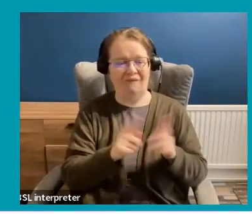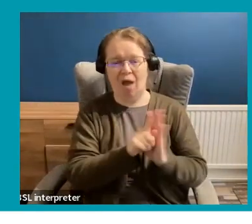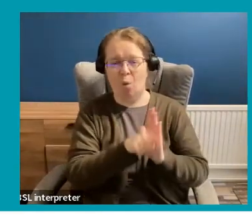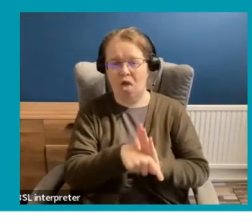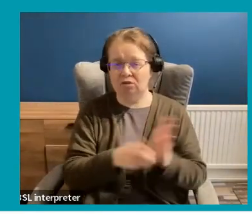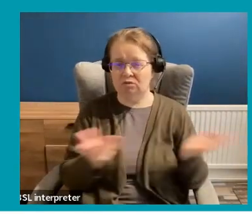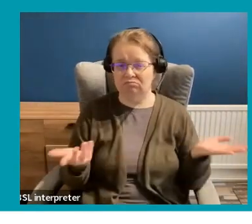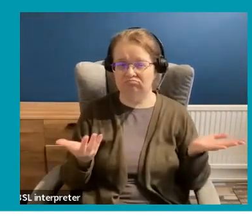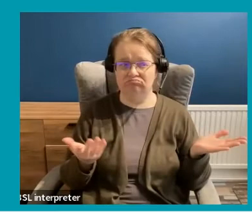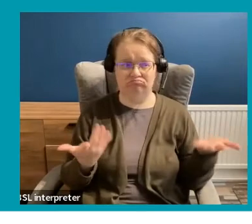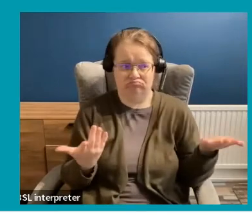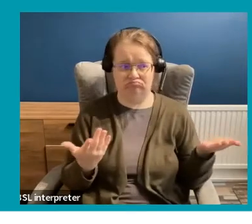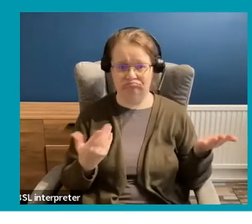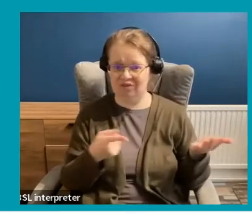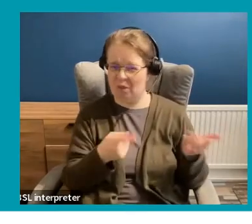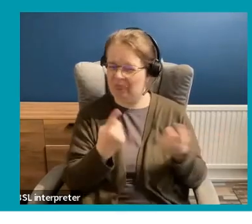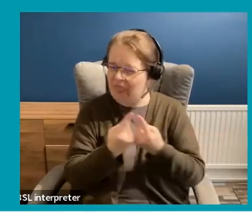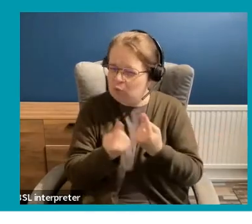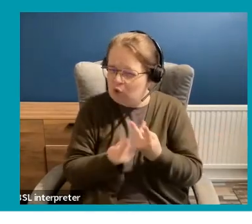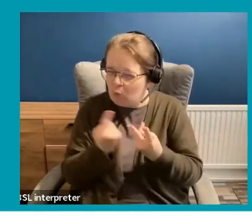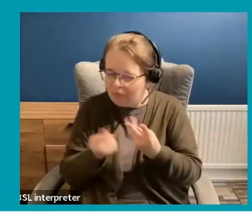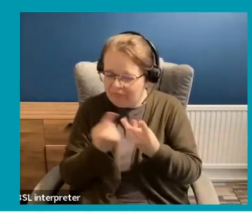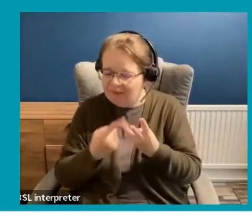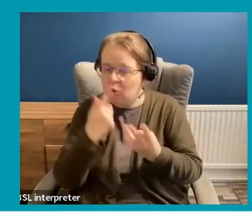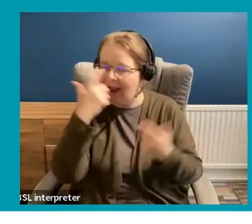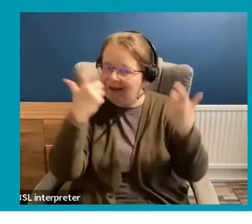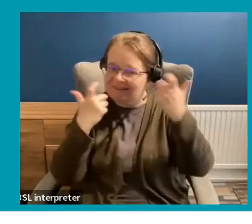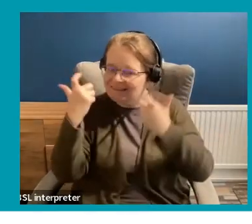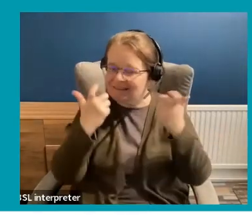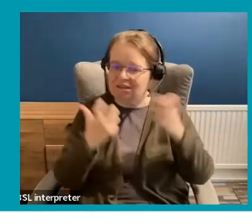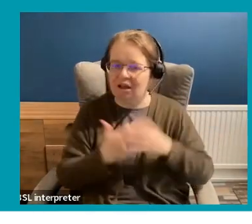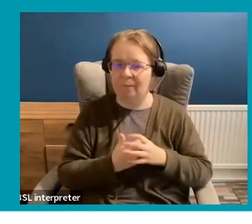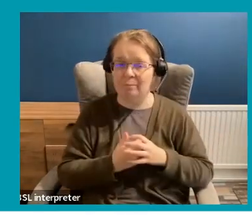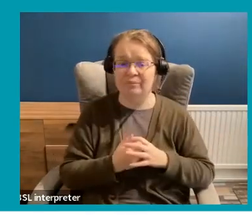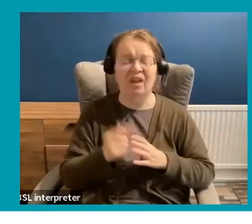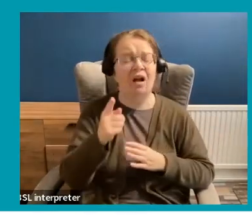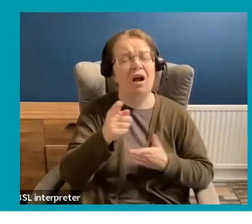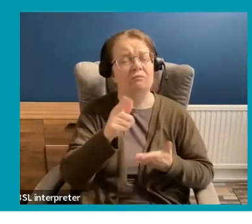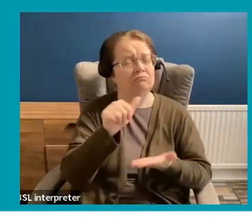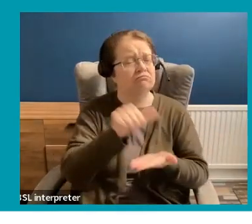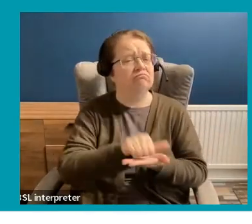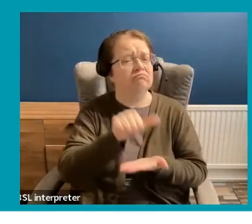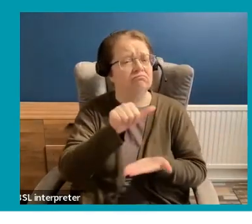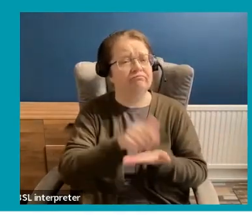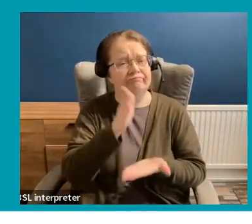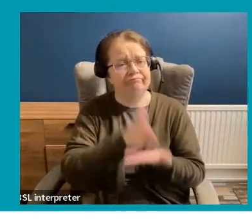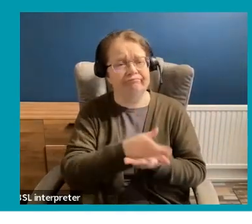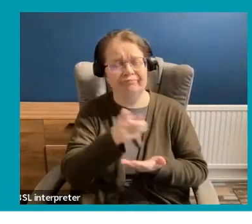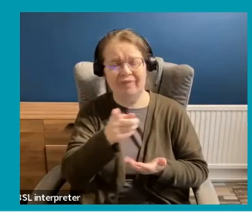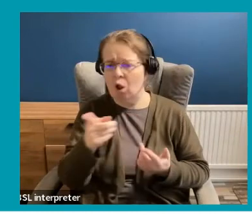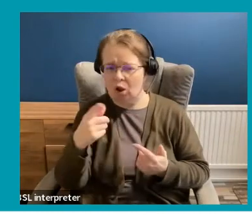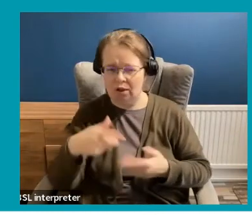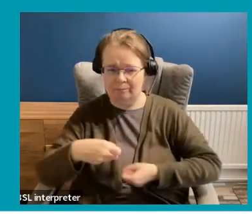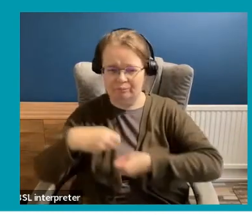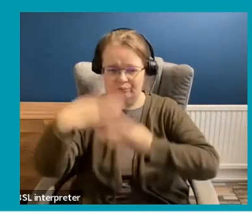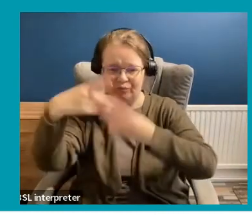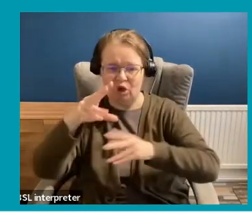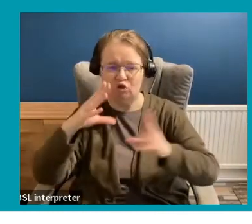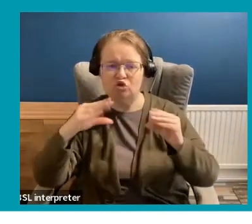So if those kinds of things could be considered. >>JANE: Yeah, I think definitely. An interesting point came up in the chat which is about